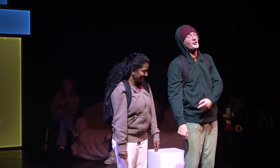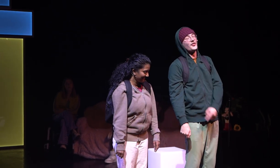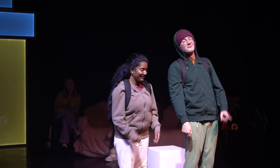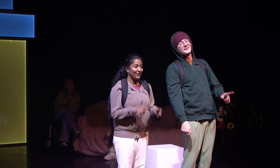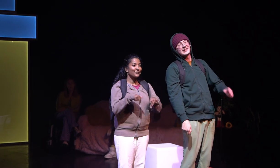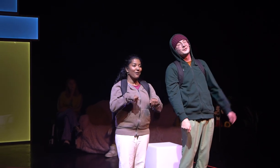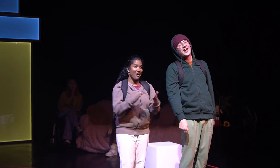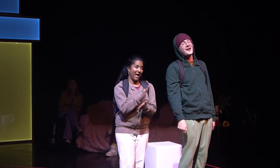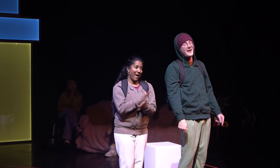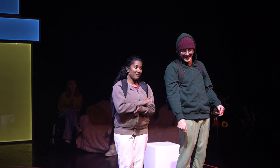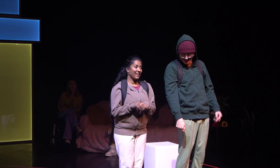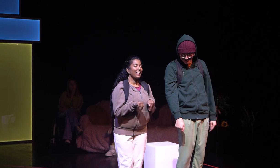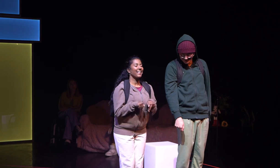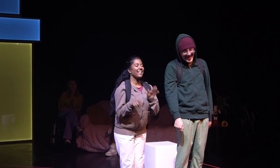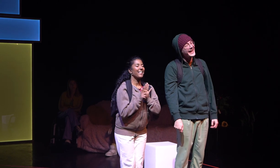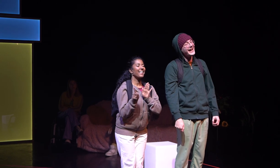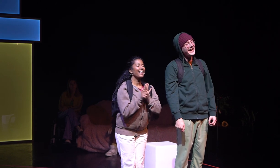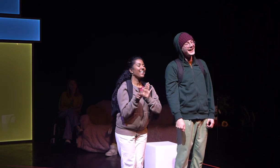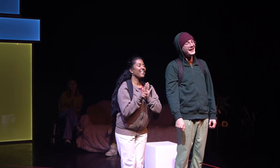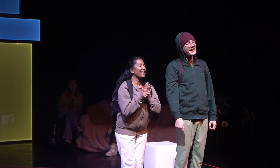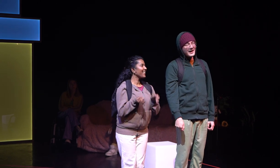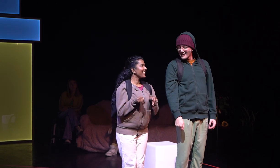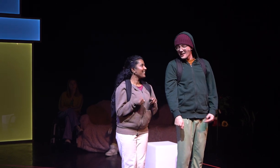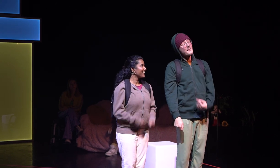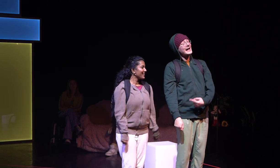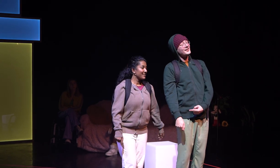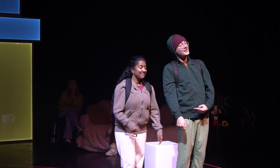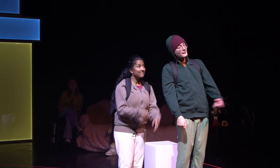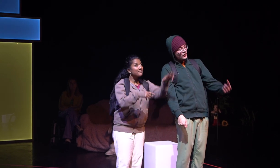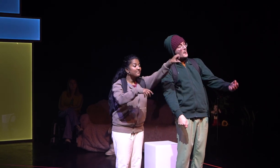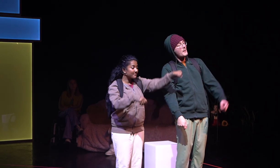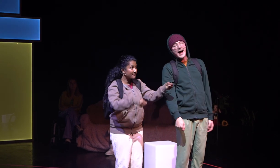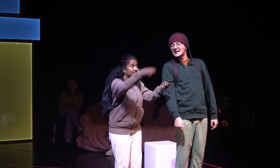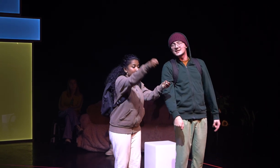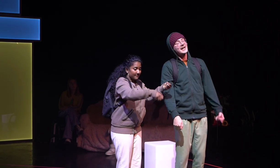I feel the thump of his little tail wagging against me leg. Mags give us a couple of bags and